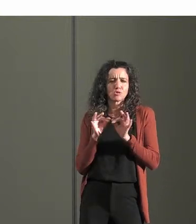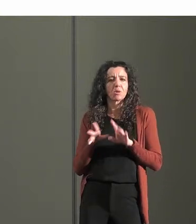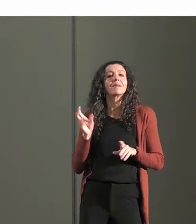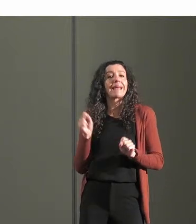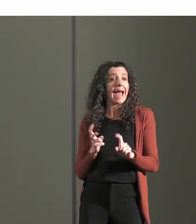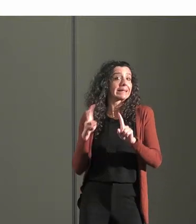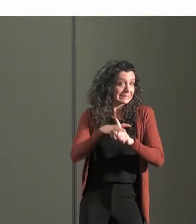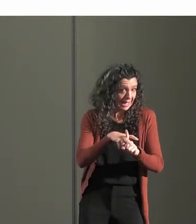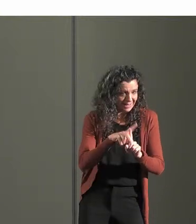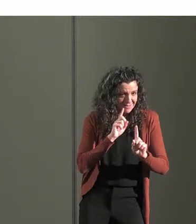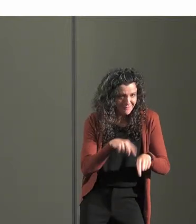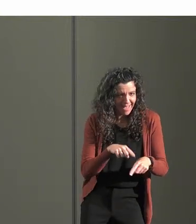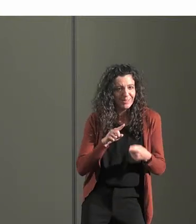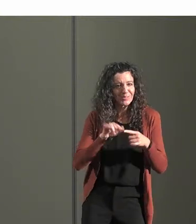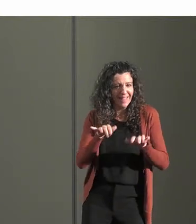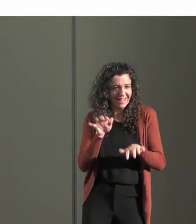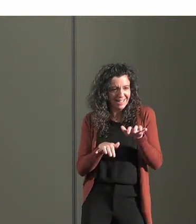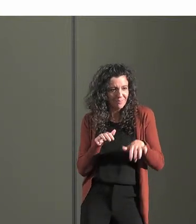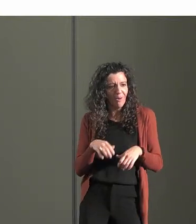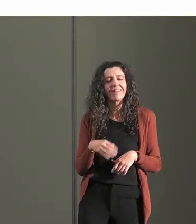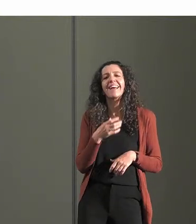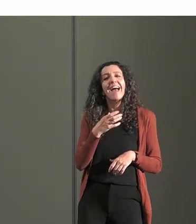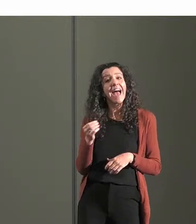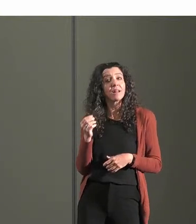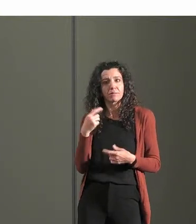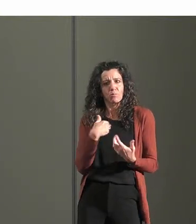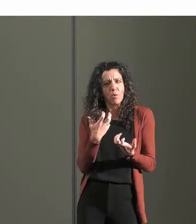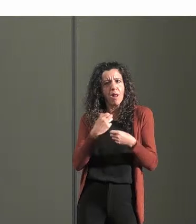physical keyboard our hope with talk back, regardless of the